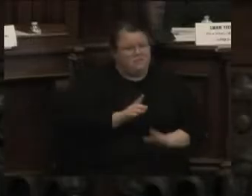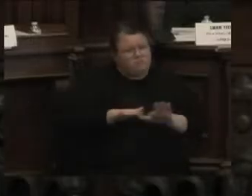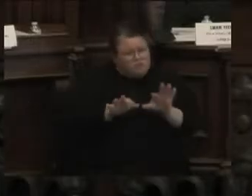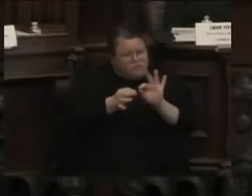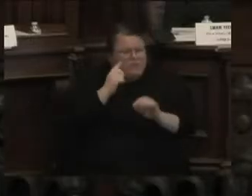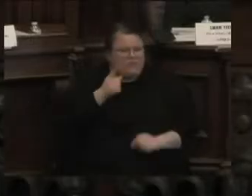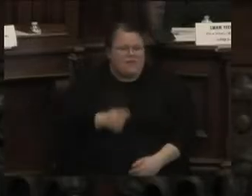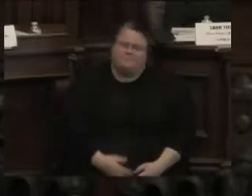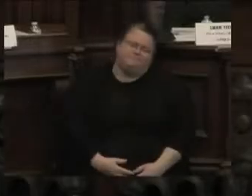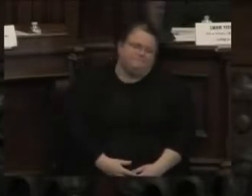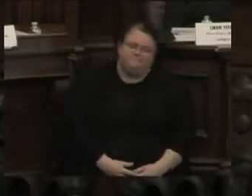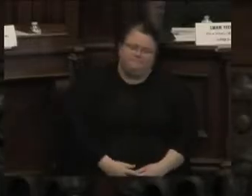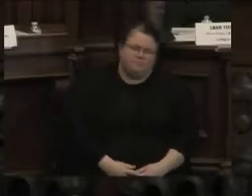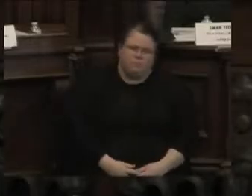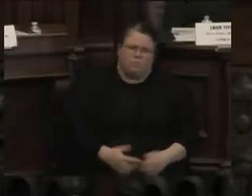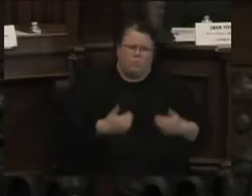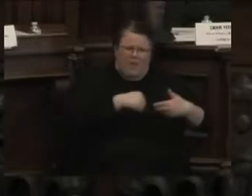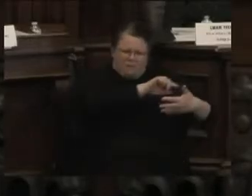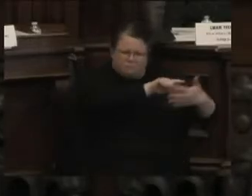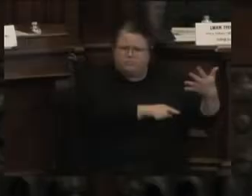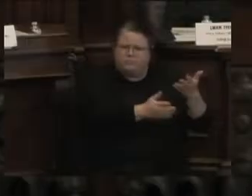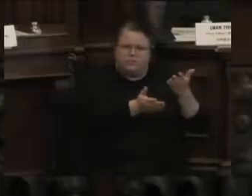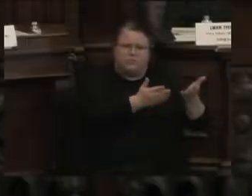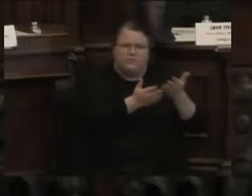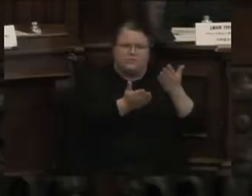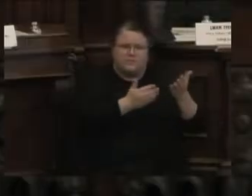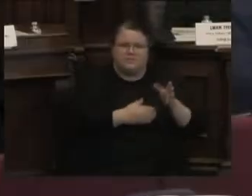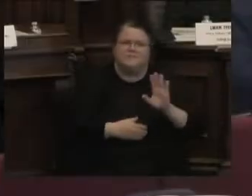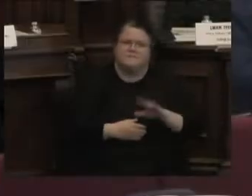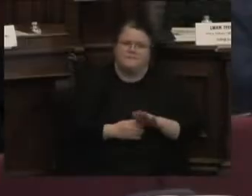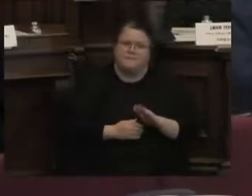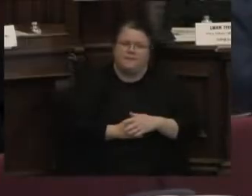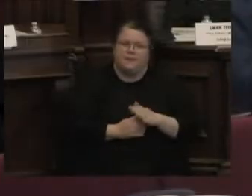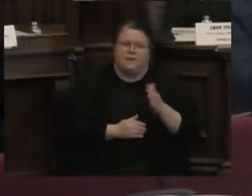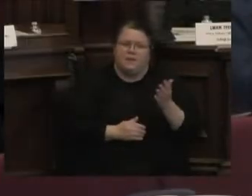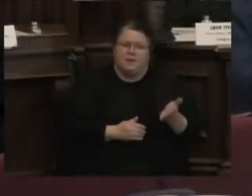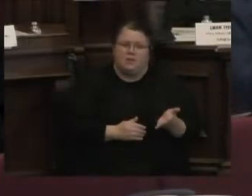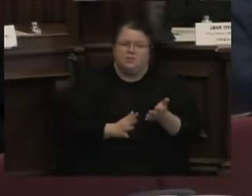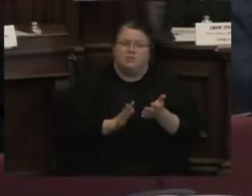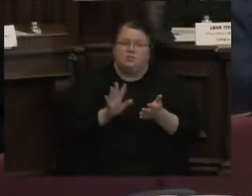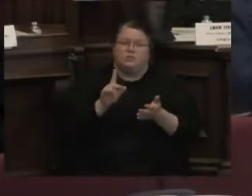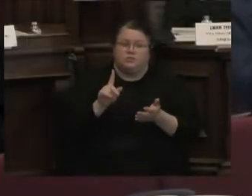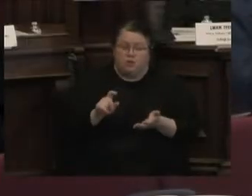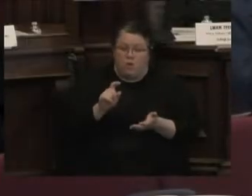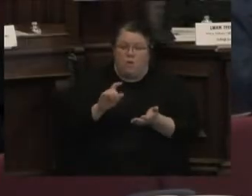traumatic experiences like this, especially important to use these, these services that we